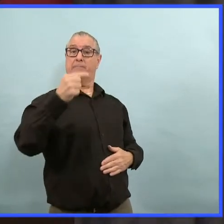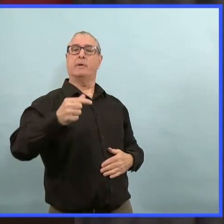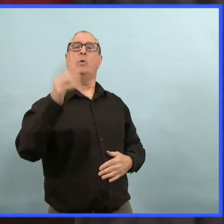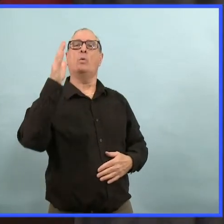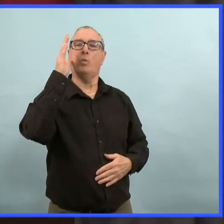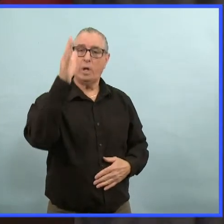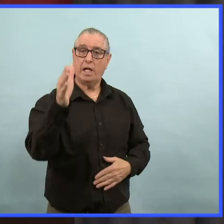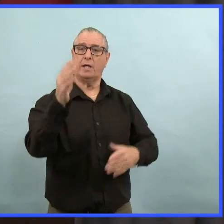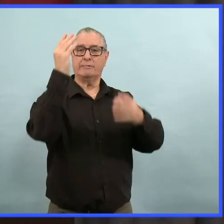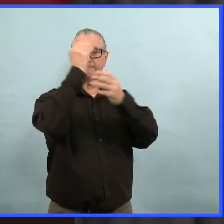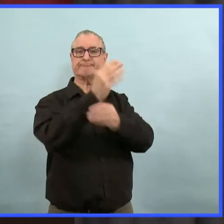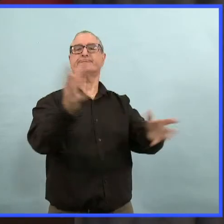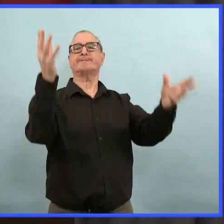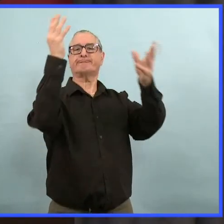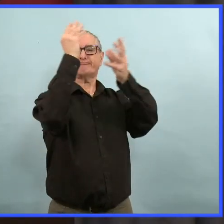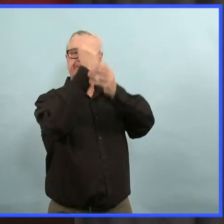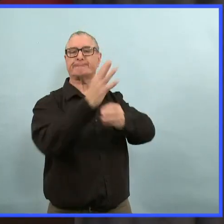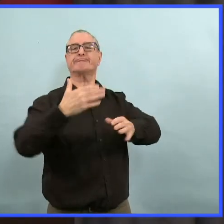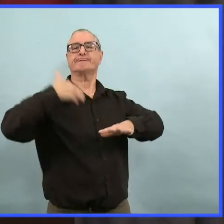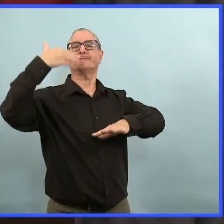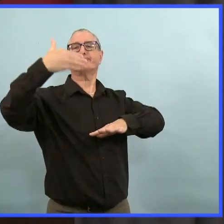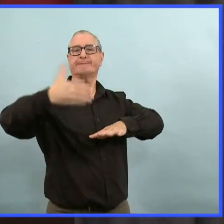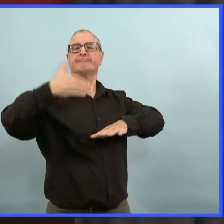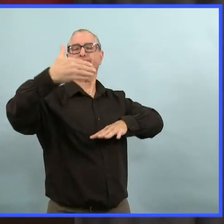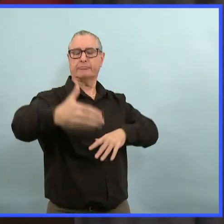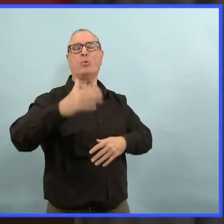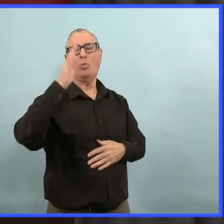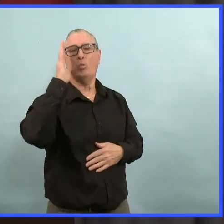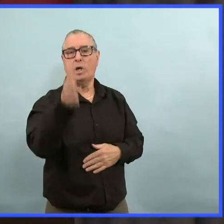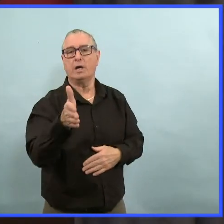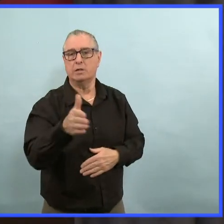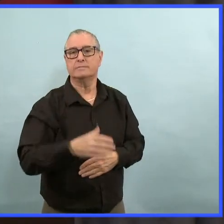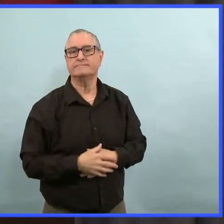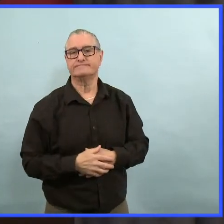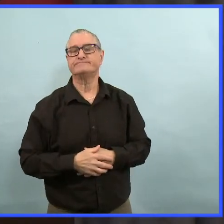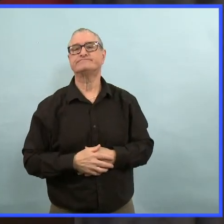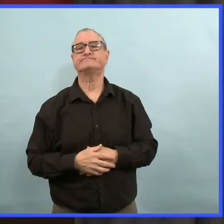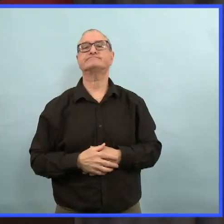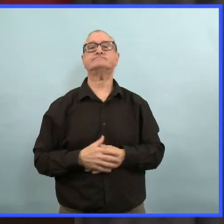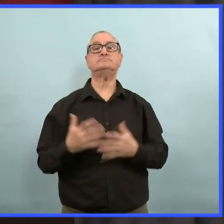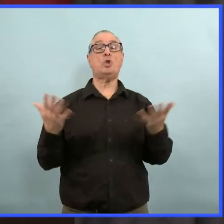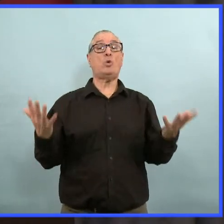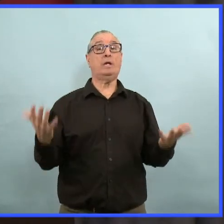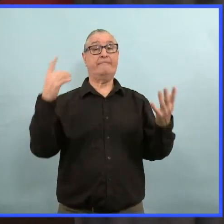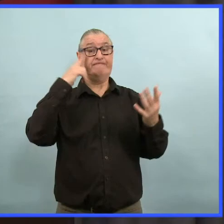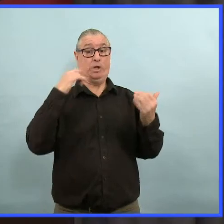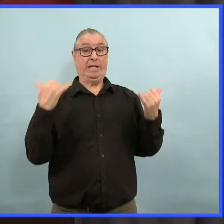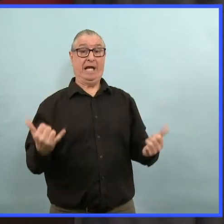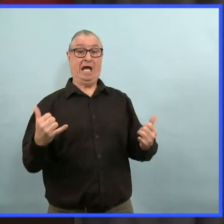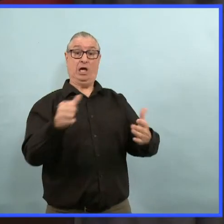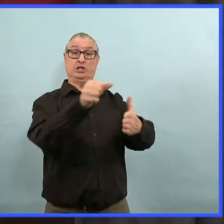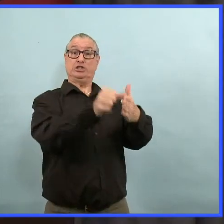work of the diagnostic and surgical recovery task force and you will be receiving an update very